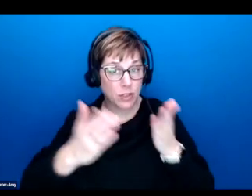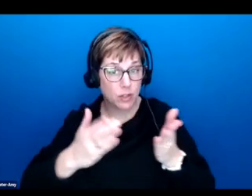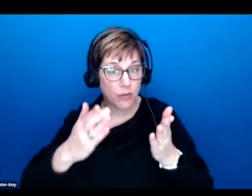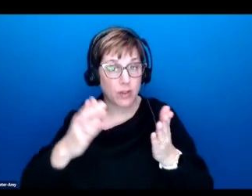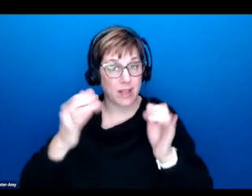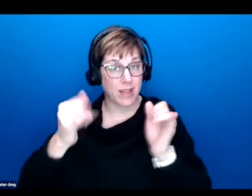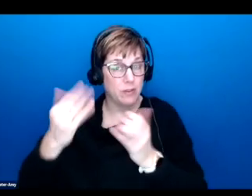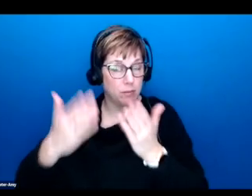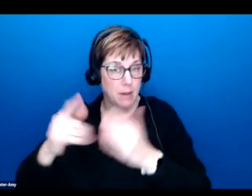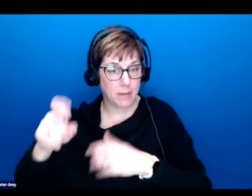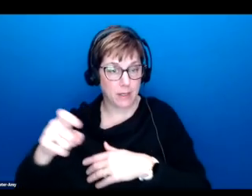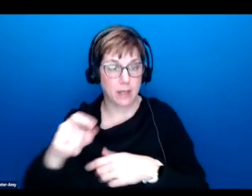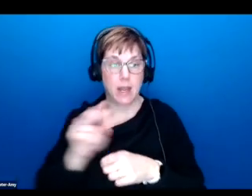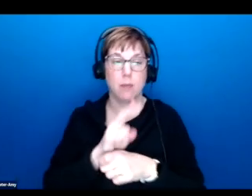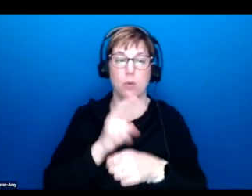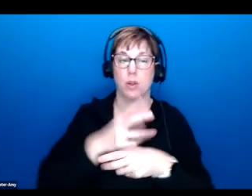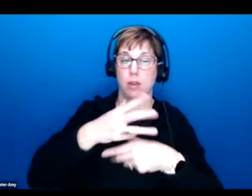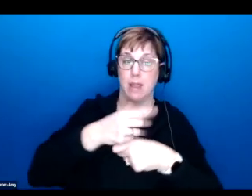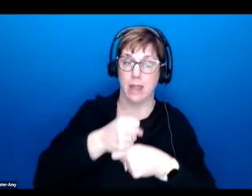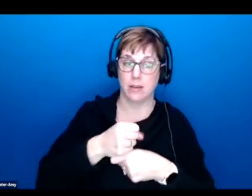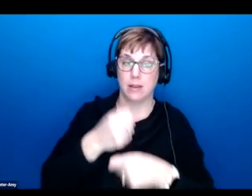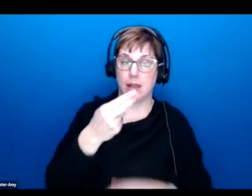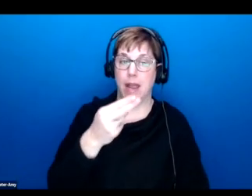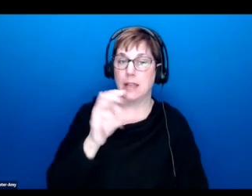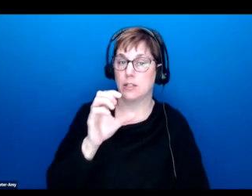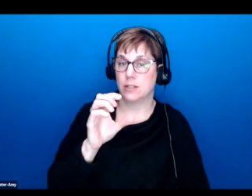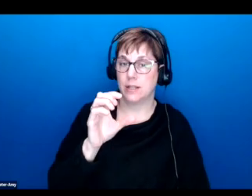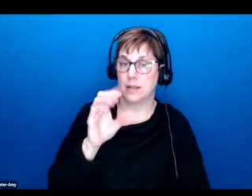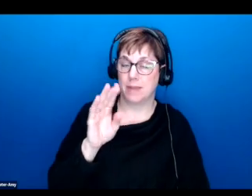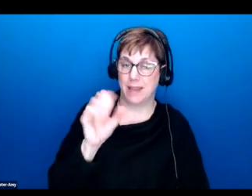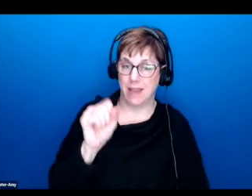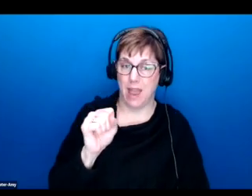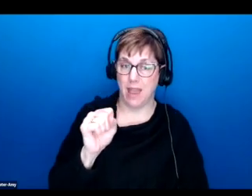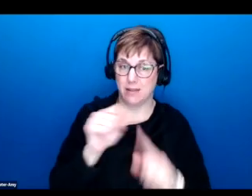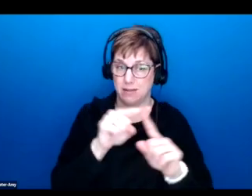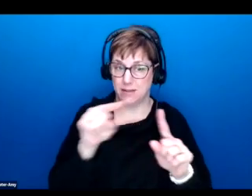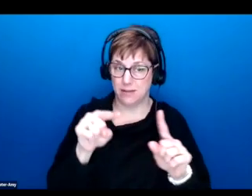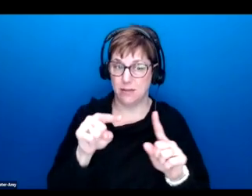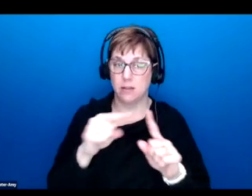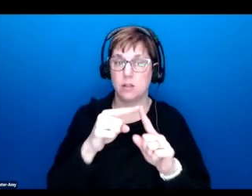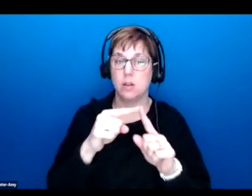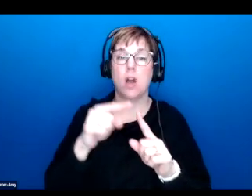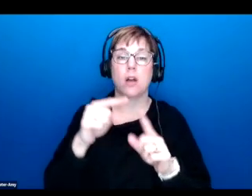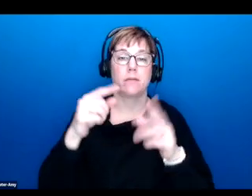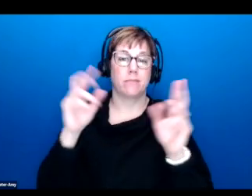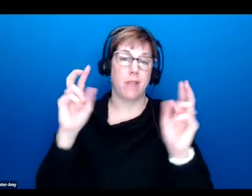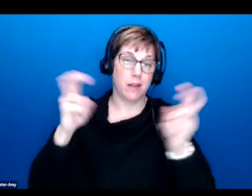I'm going to be using the acronym HCBS on the slide to denote home and community based services.